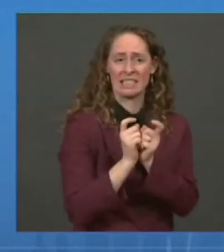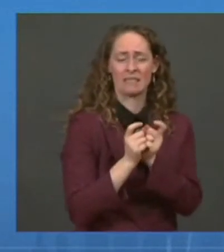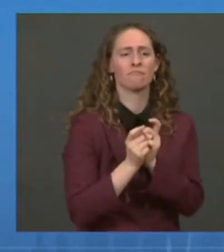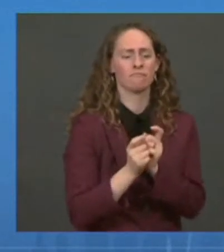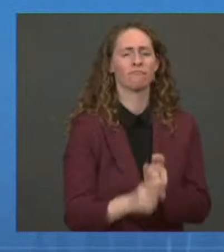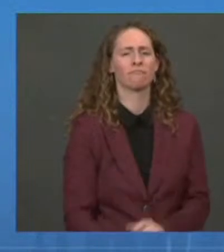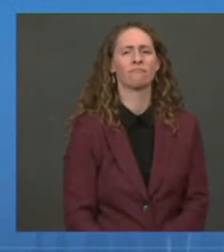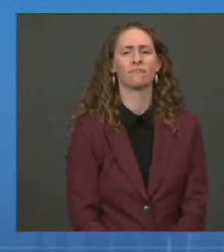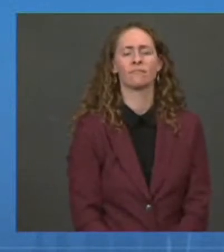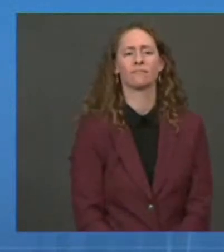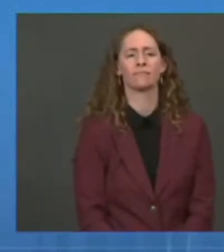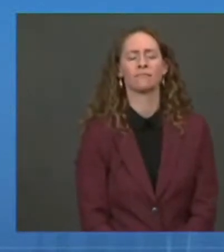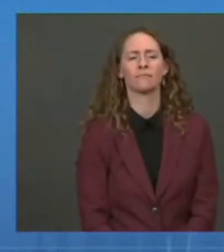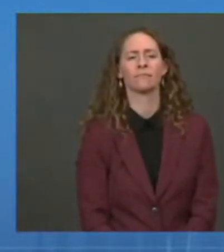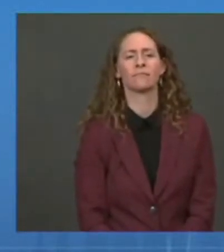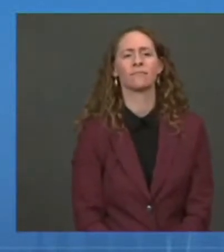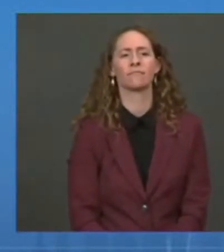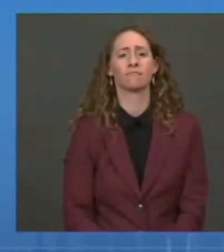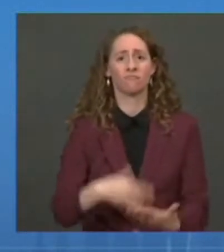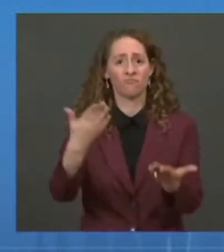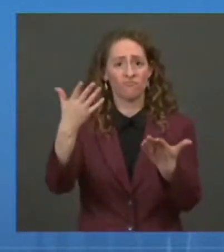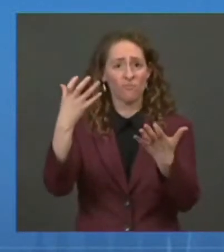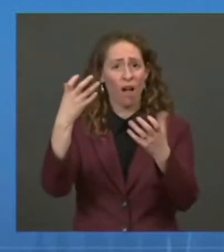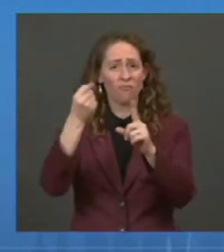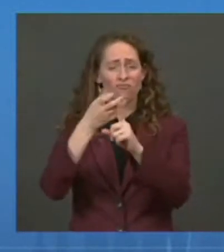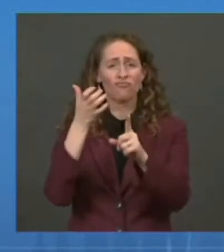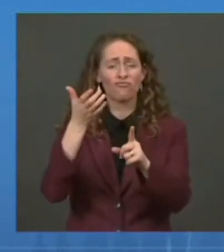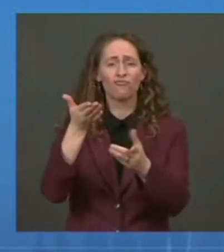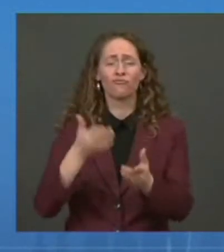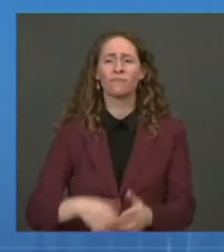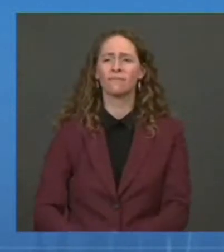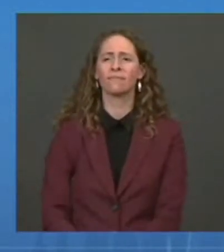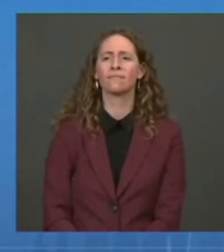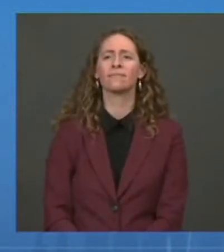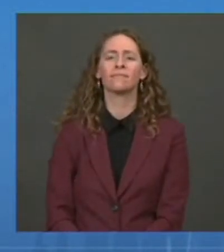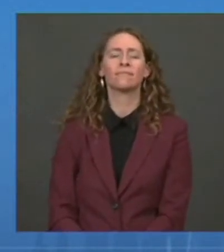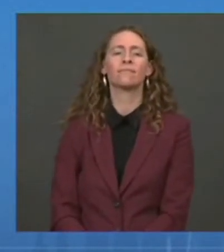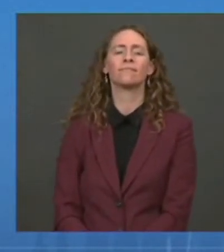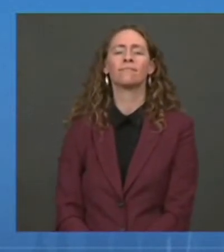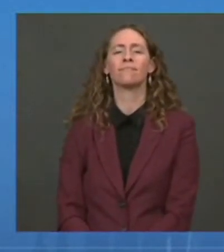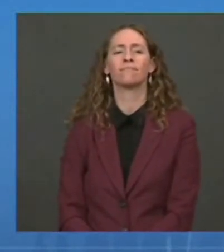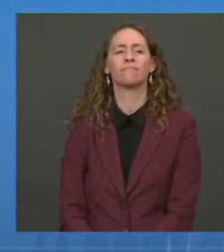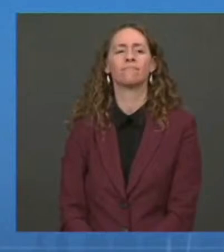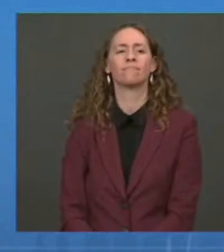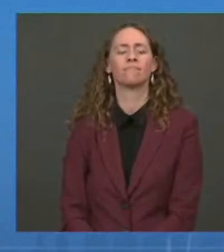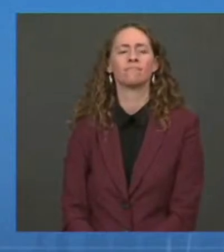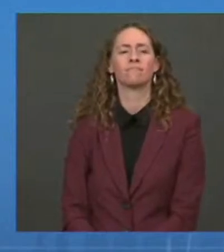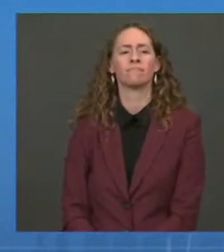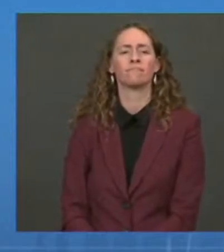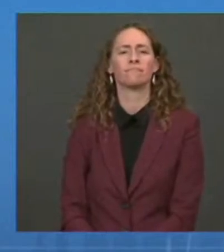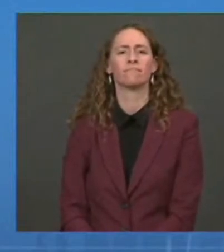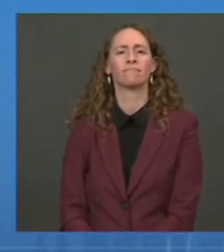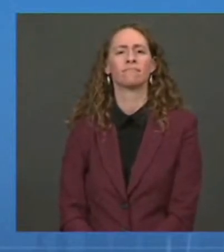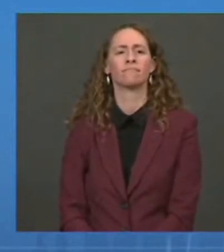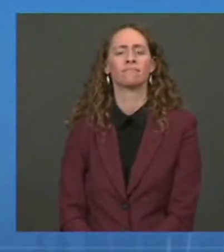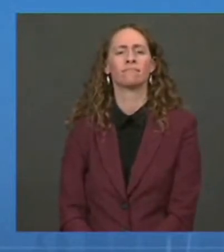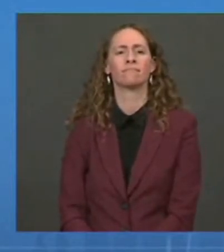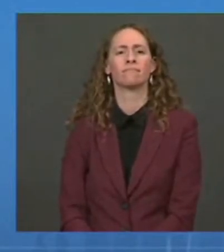NEED AN UPDATE TO THE BOOSTER OR VACCINE BUT IT IS VERY MUCH A CONTINGENCY PLAN.